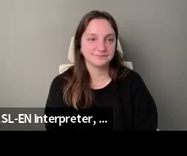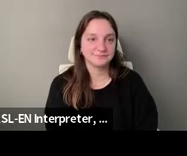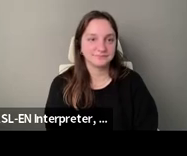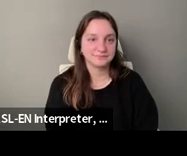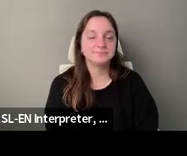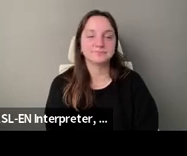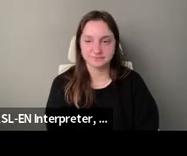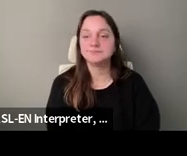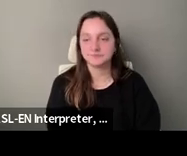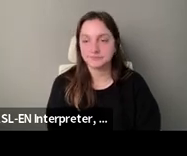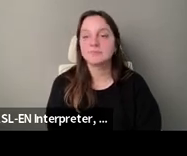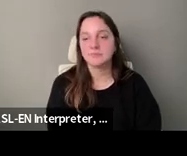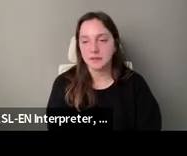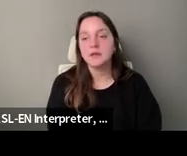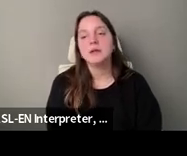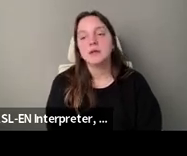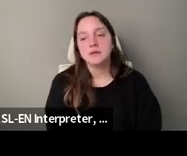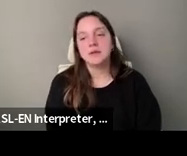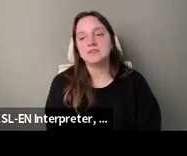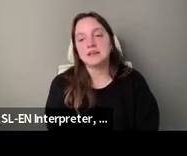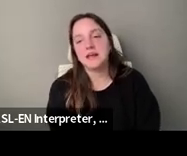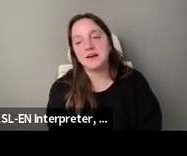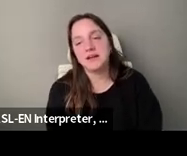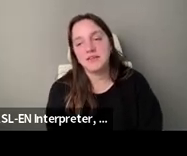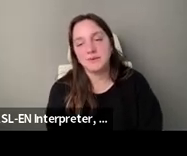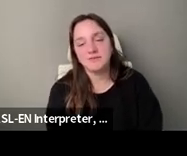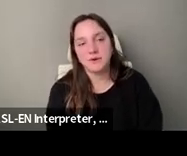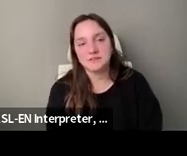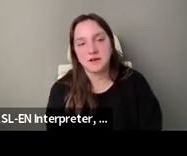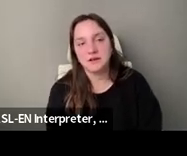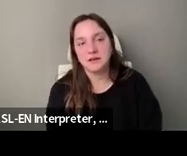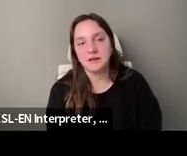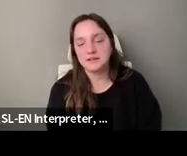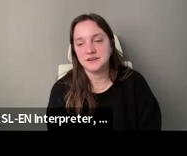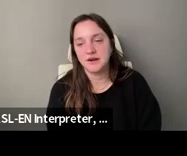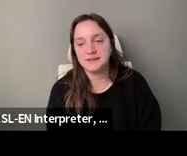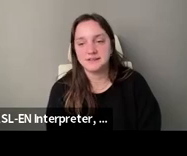Now the second area that we focus on here at DRA services is